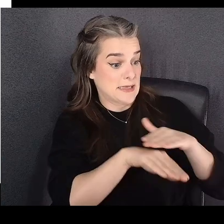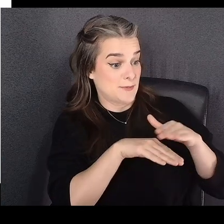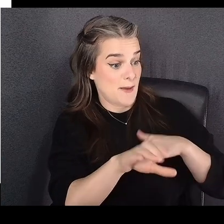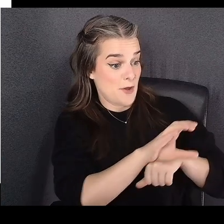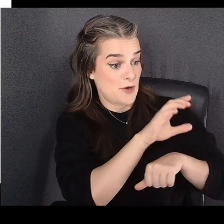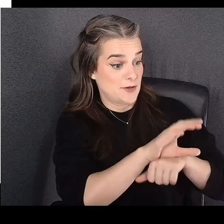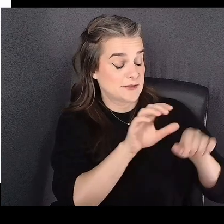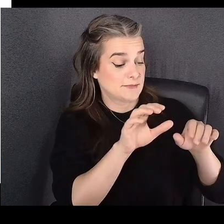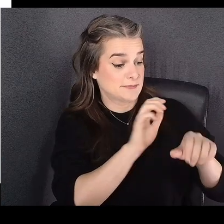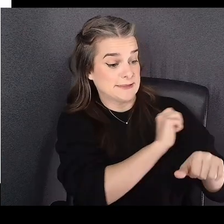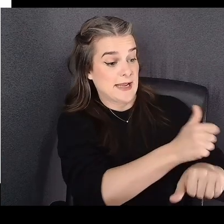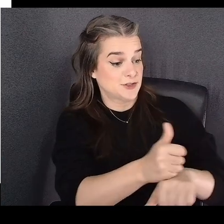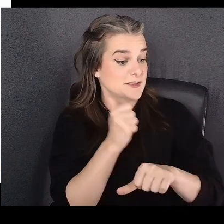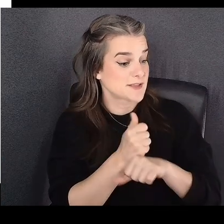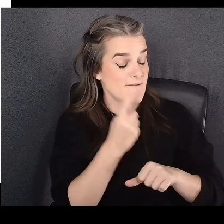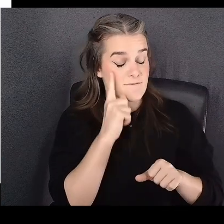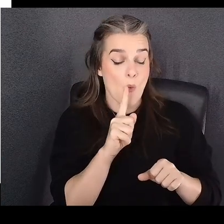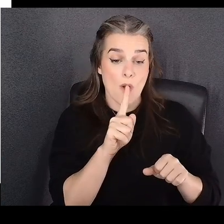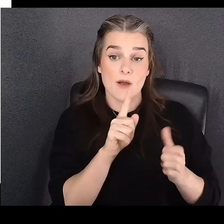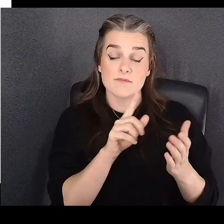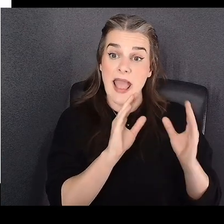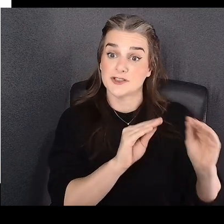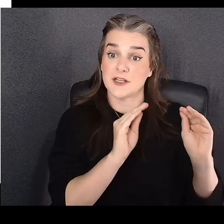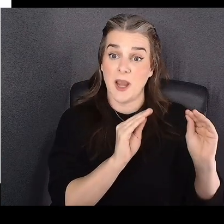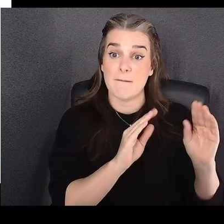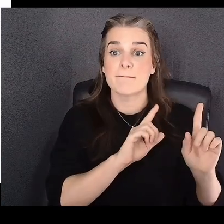as a gaming station for individuals who are interested in that and want